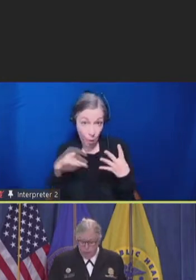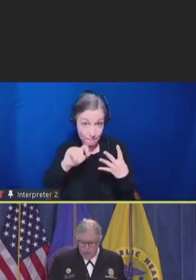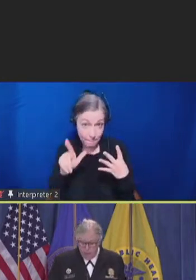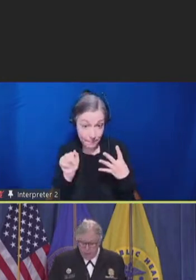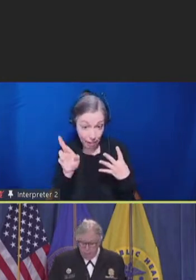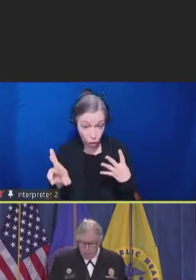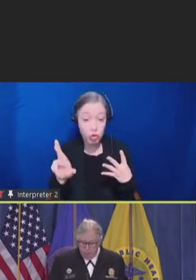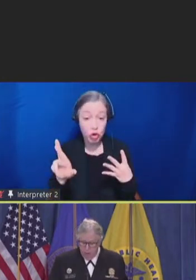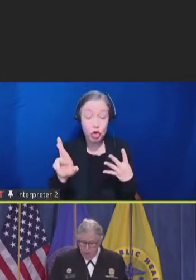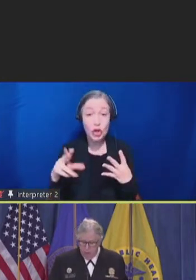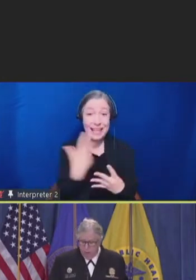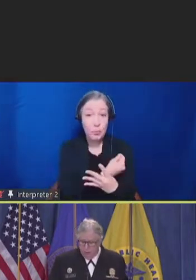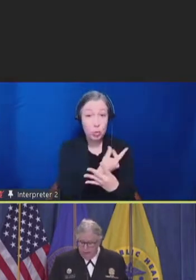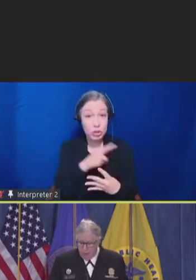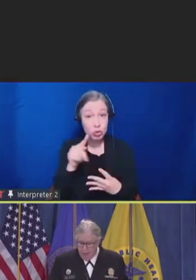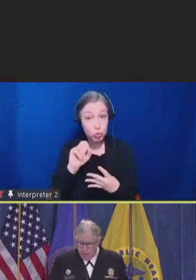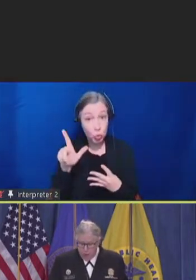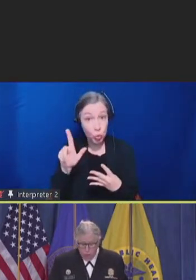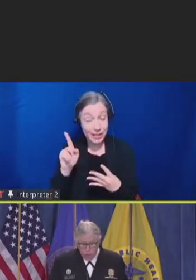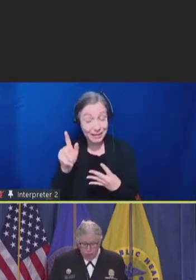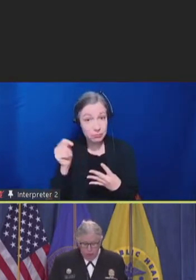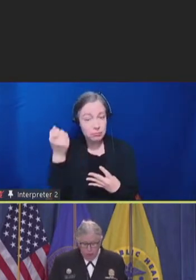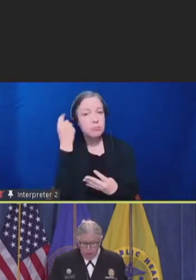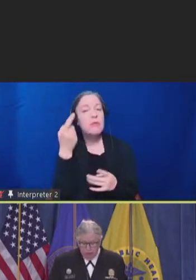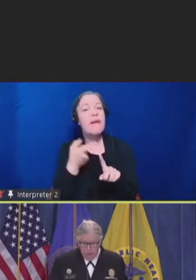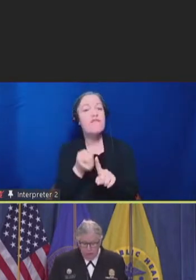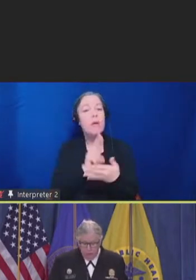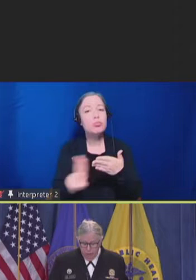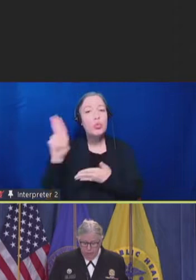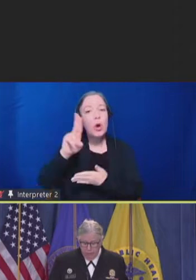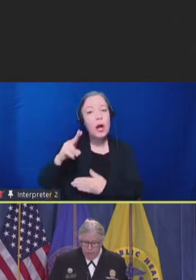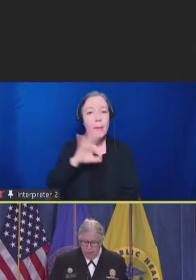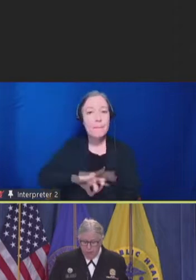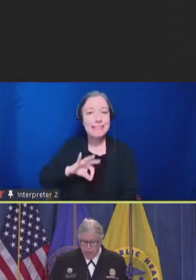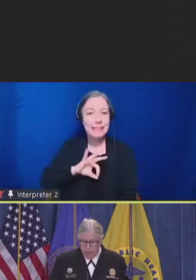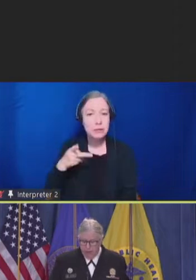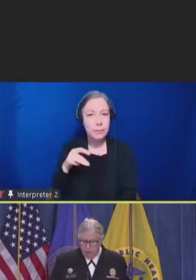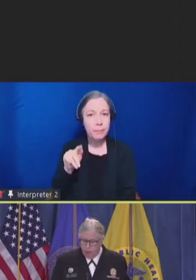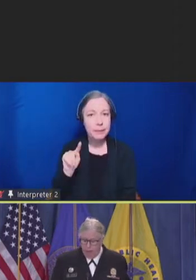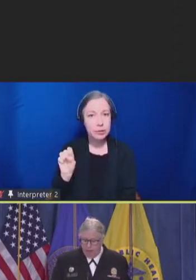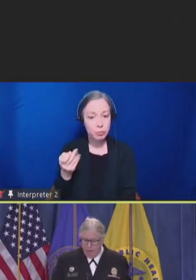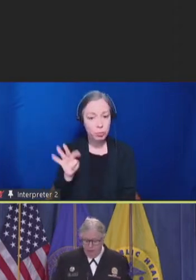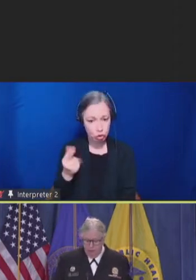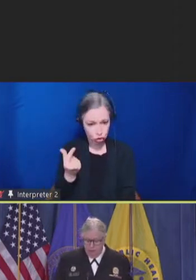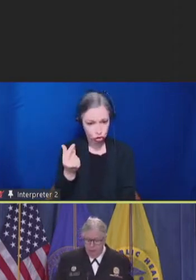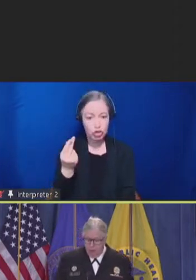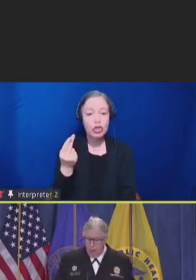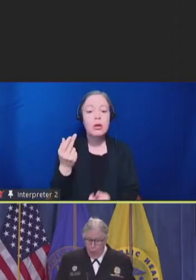of Pittsburgh, which outlines new protocols to increase immunization rates in your practices.